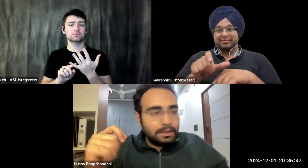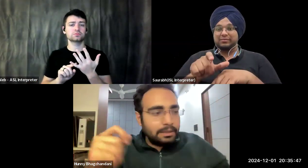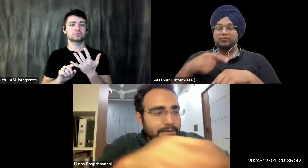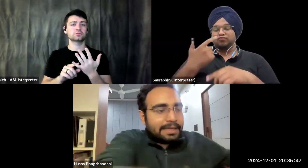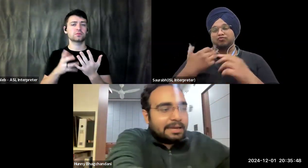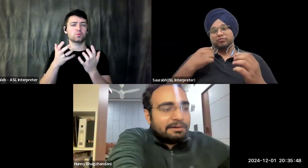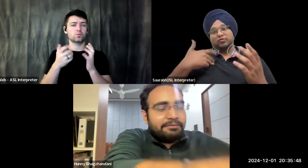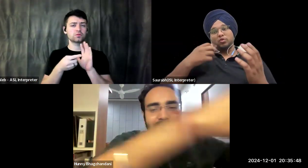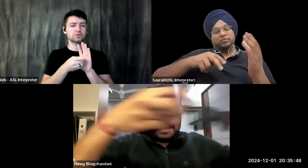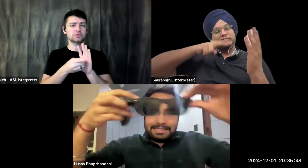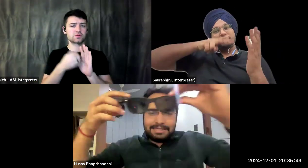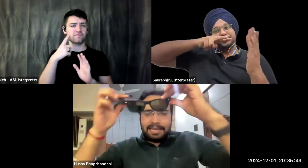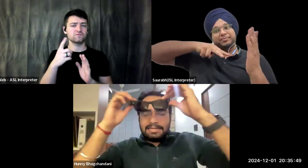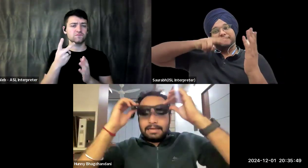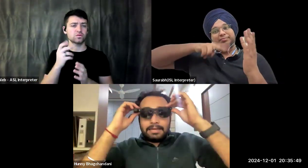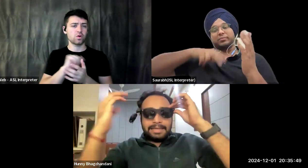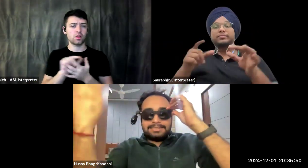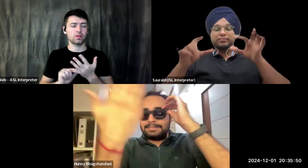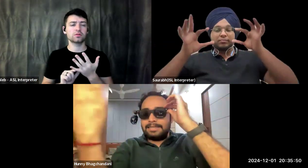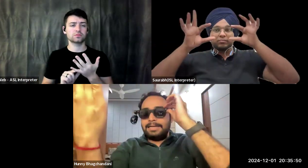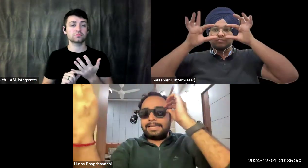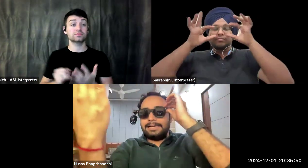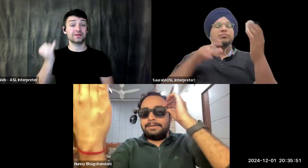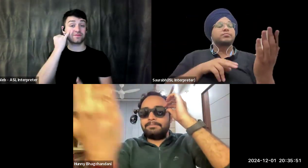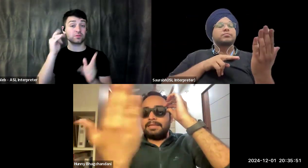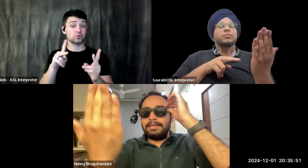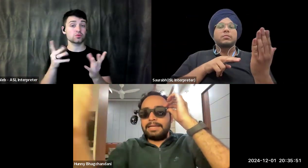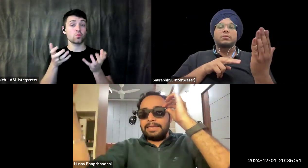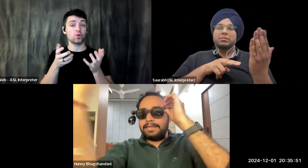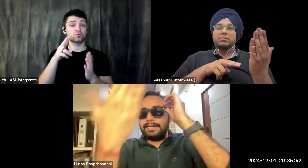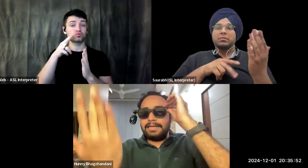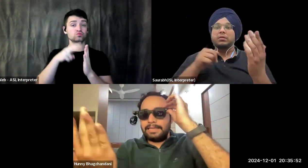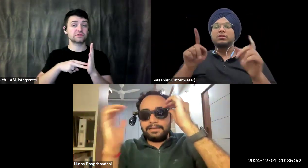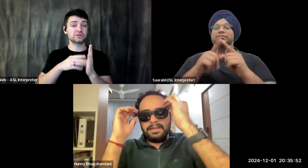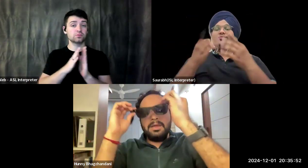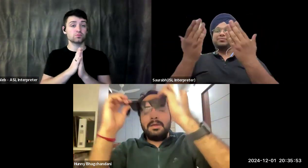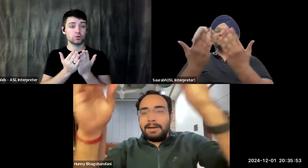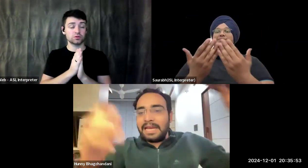they can wear the glass and they can adjust like here and here anything.